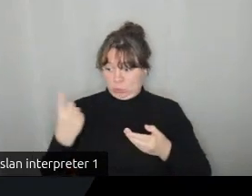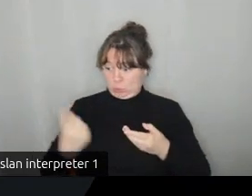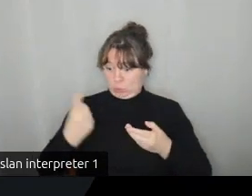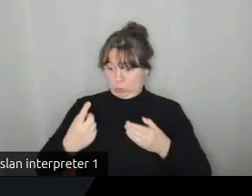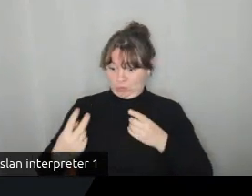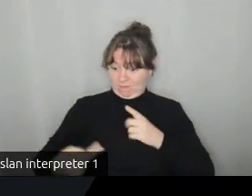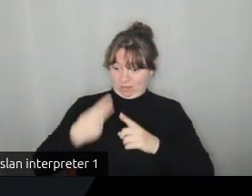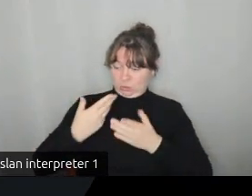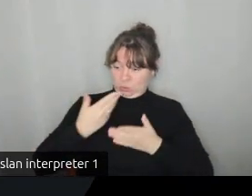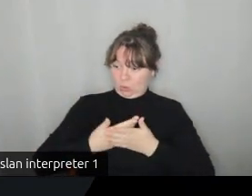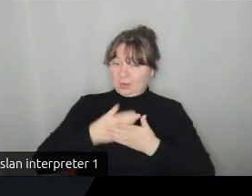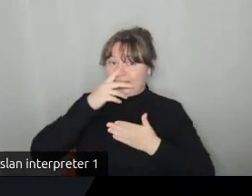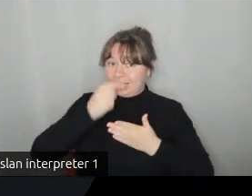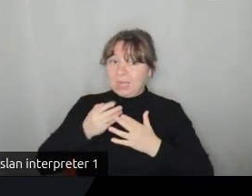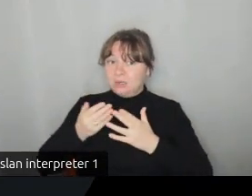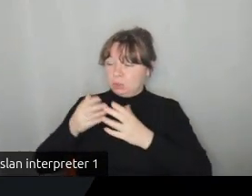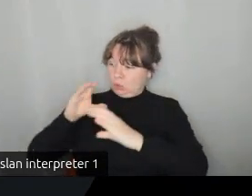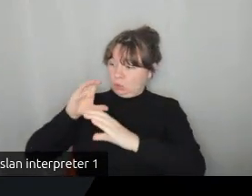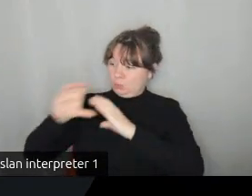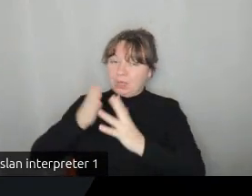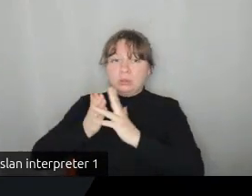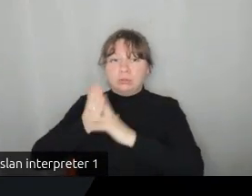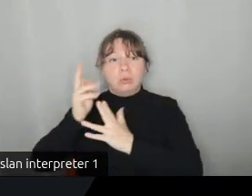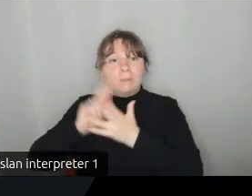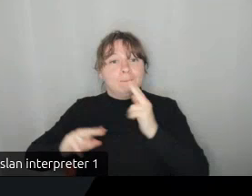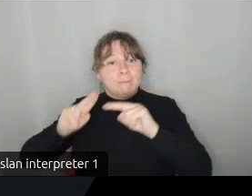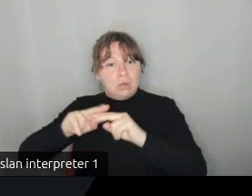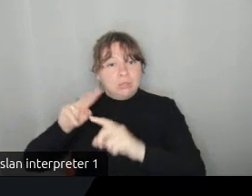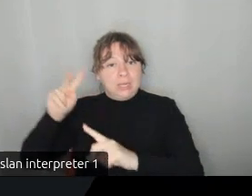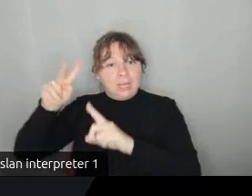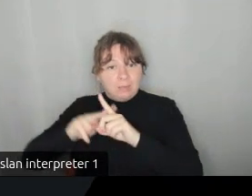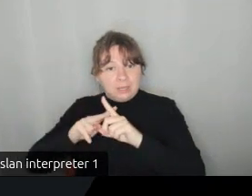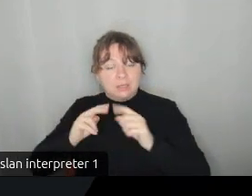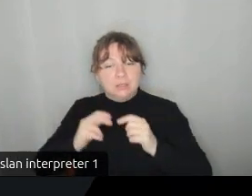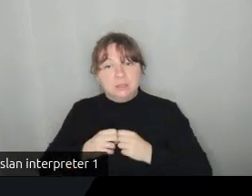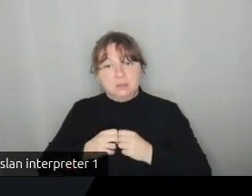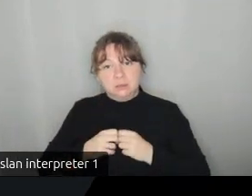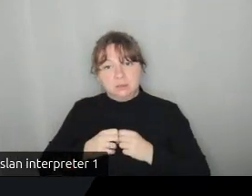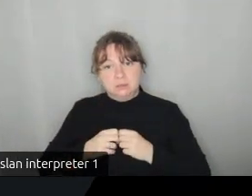it's not available or set out on the form that we can prefill and hand up to the magistrates